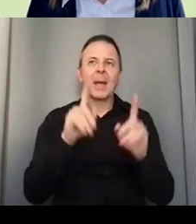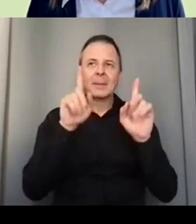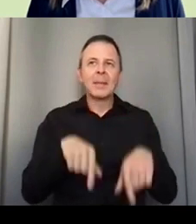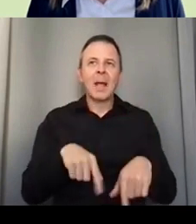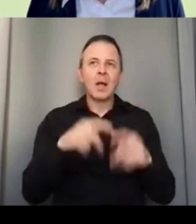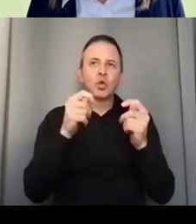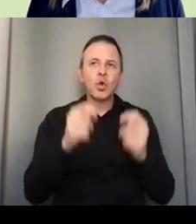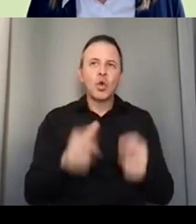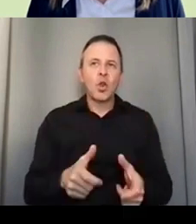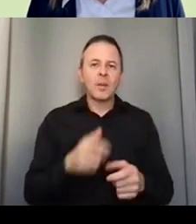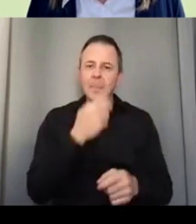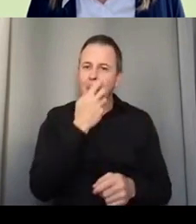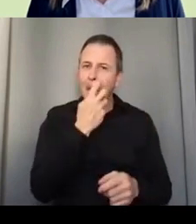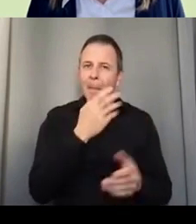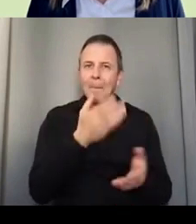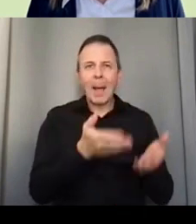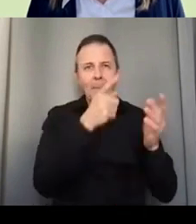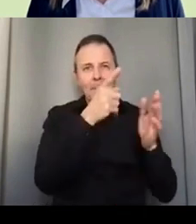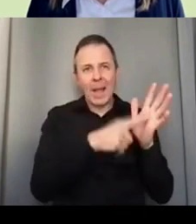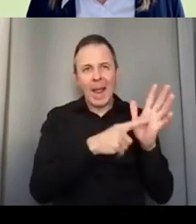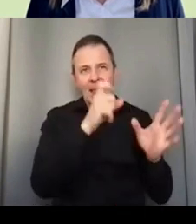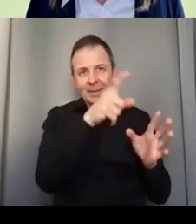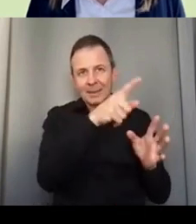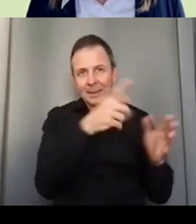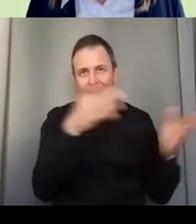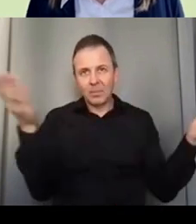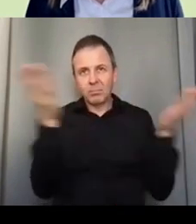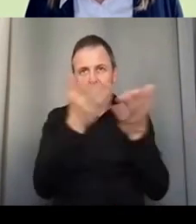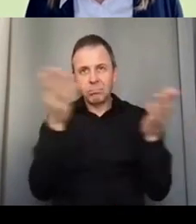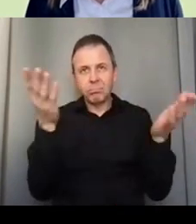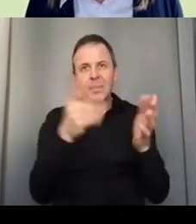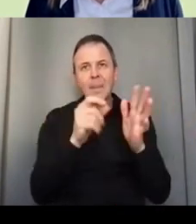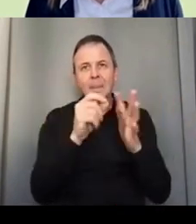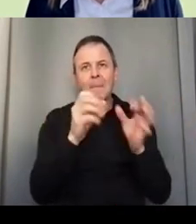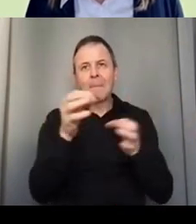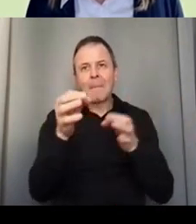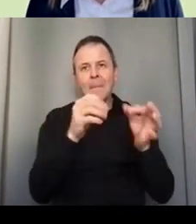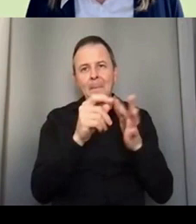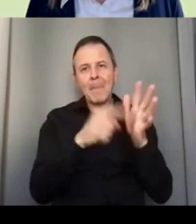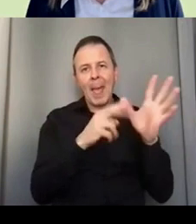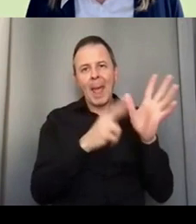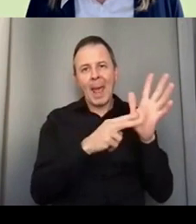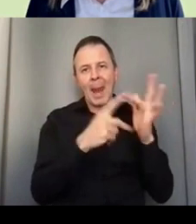course it's up to the LAC to communicate this to the planner to identify why